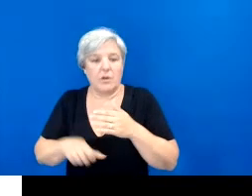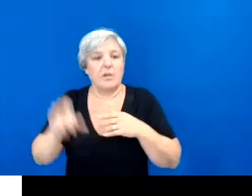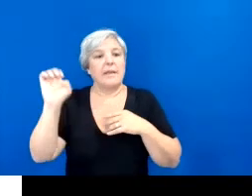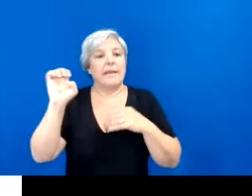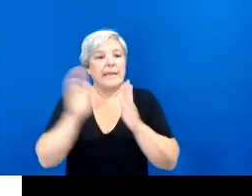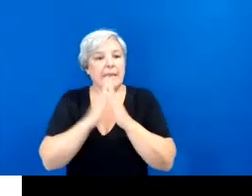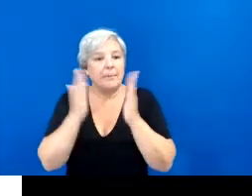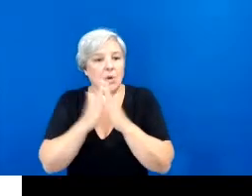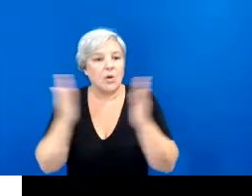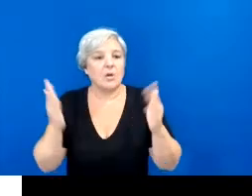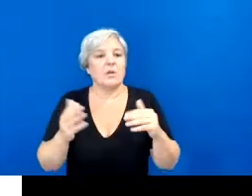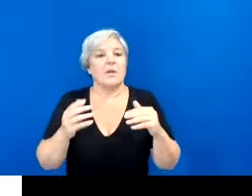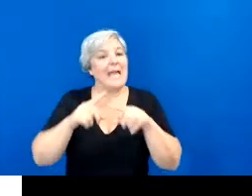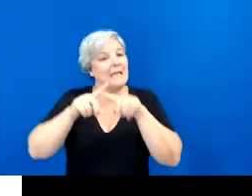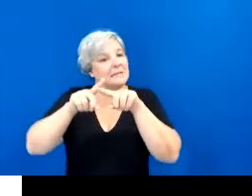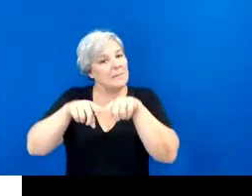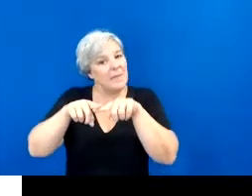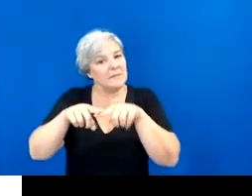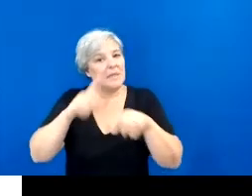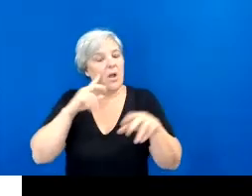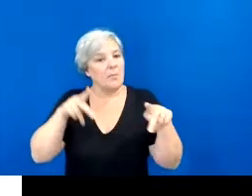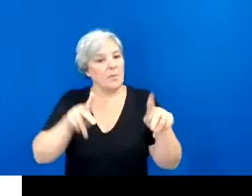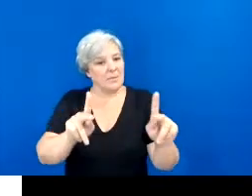and depending on the permissions, there are different ways to do that,